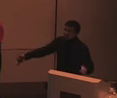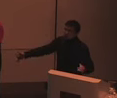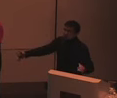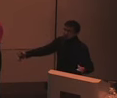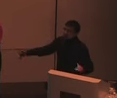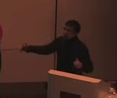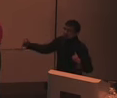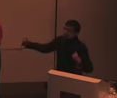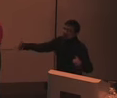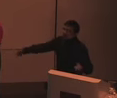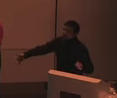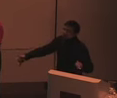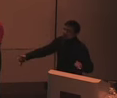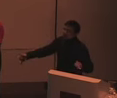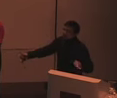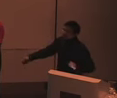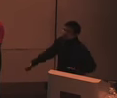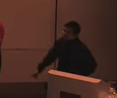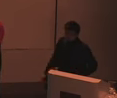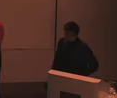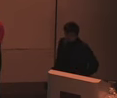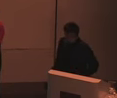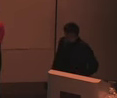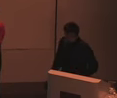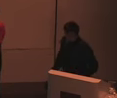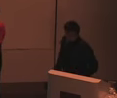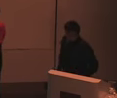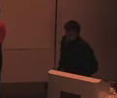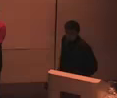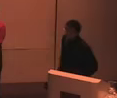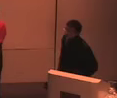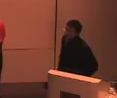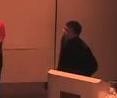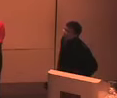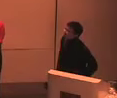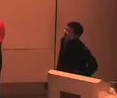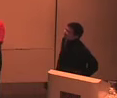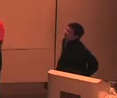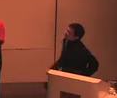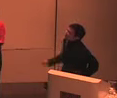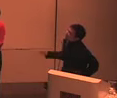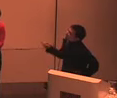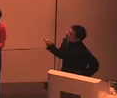another big box is covering everything. Then it is realized.